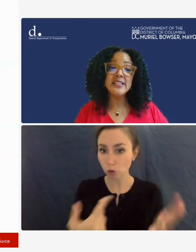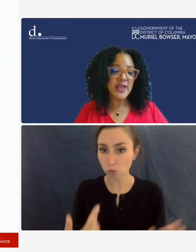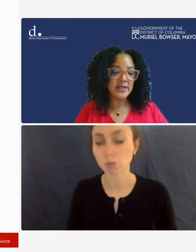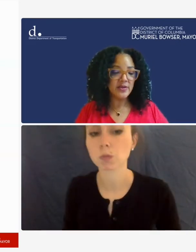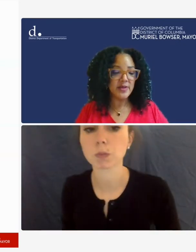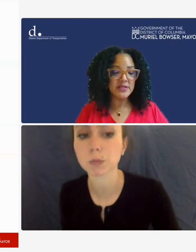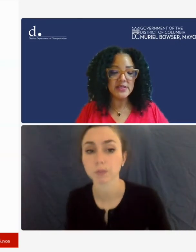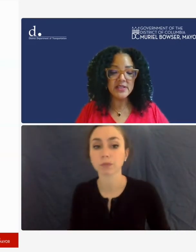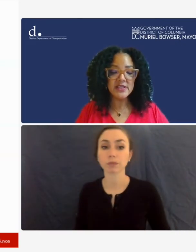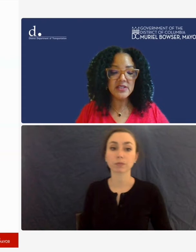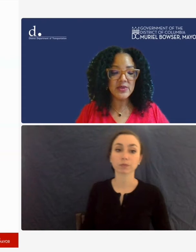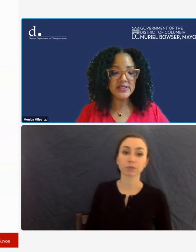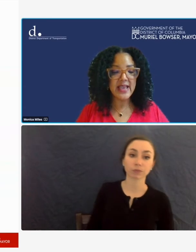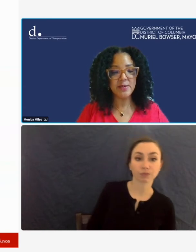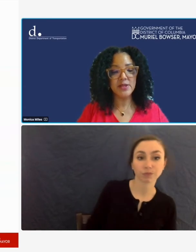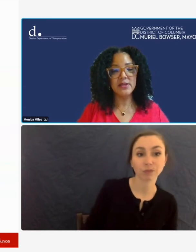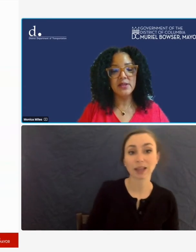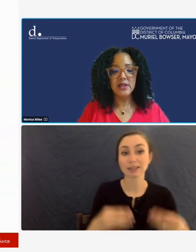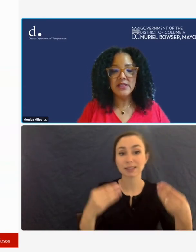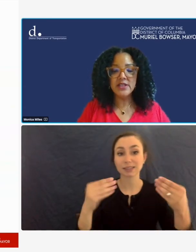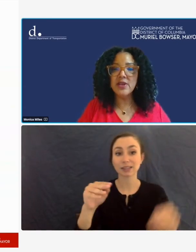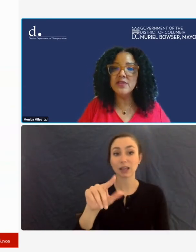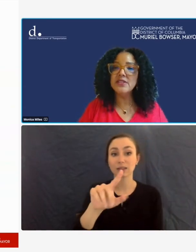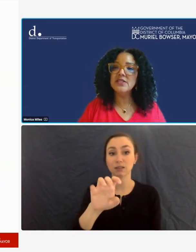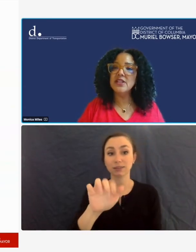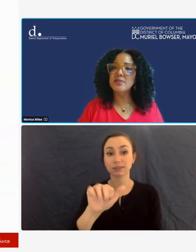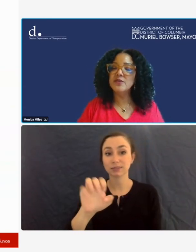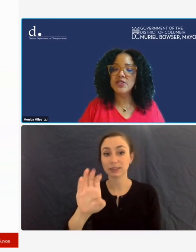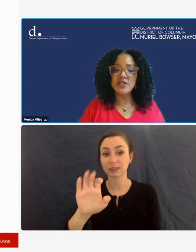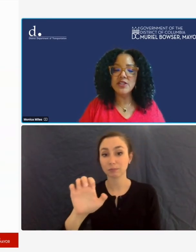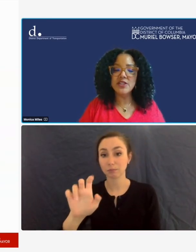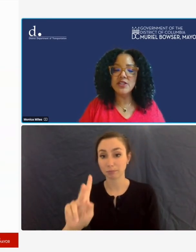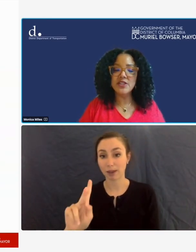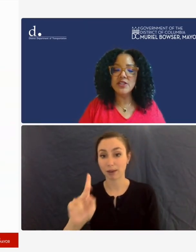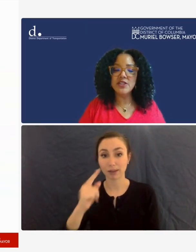agreements this is what's happening so and this is um you see the reference there on the screen